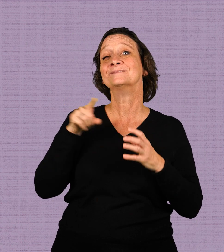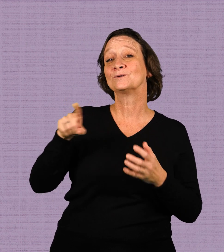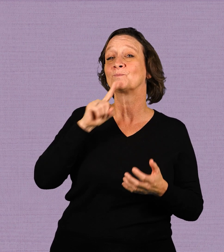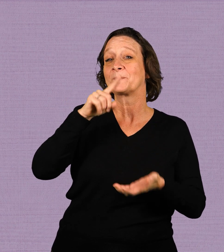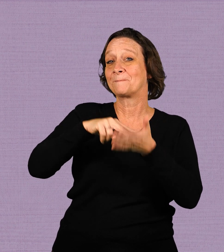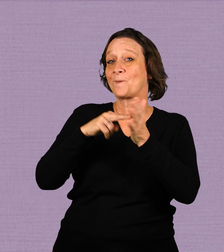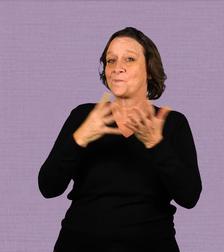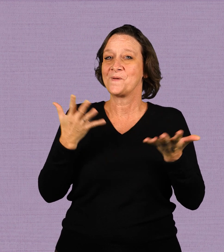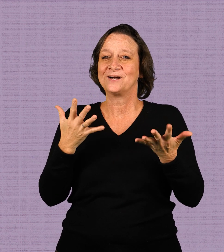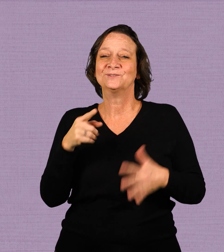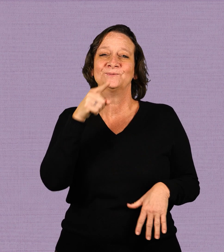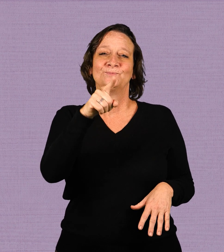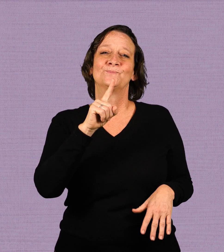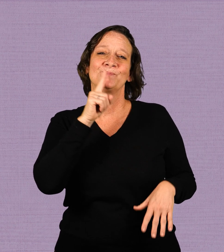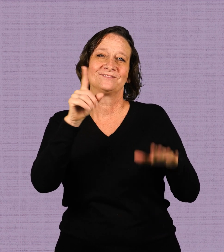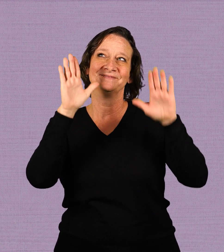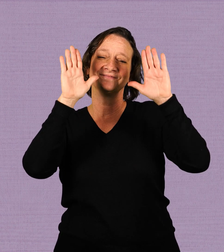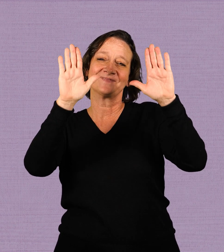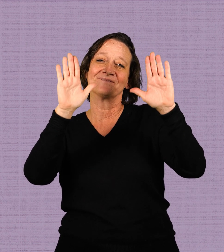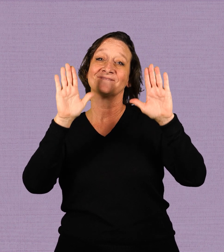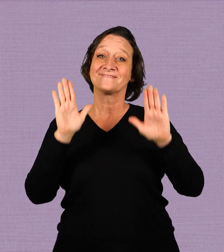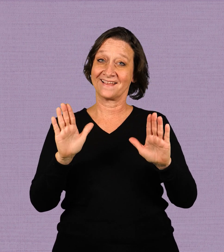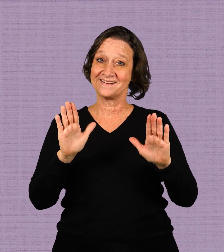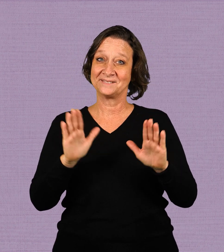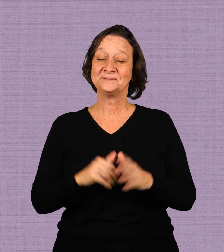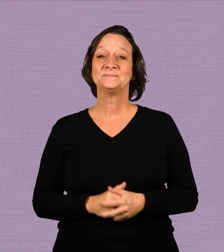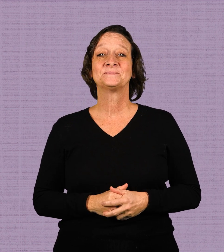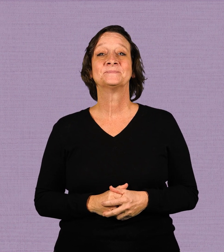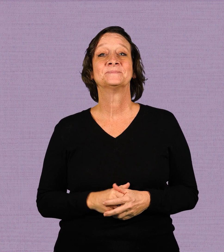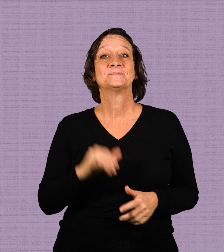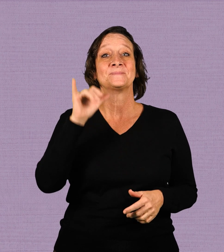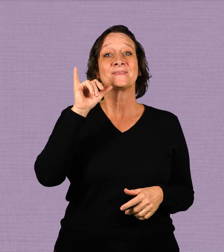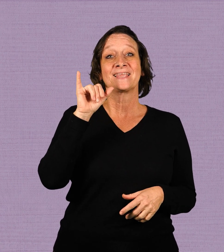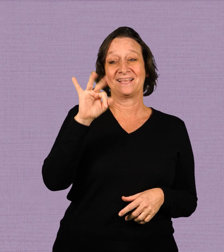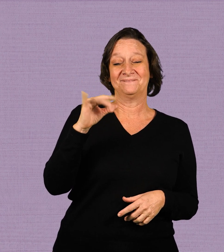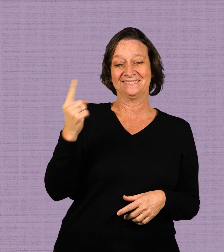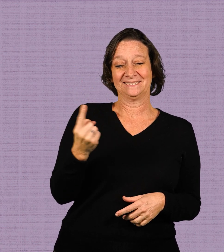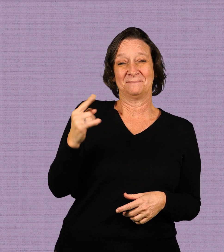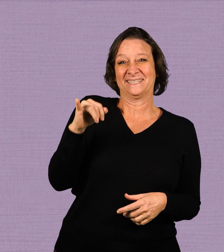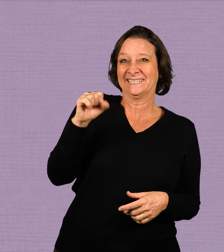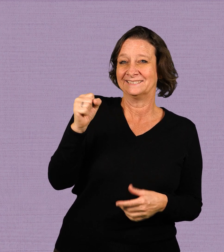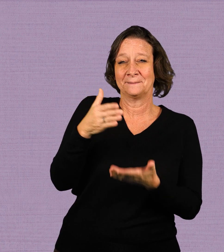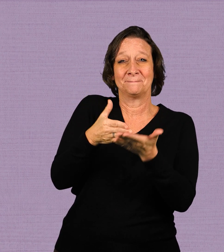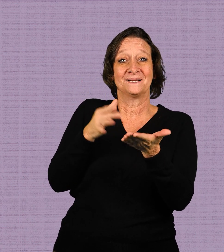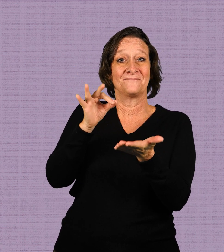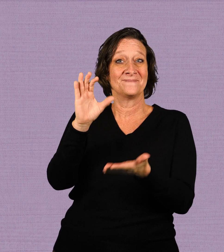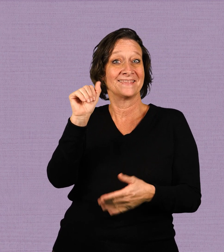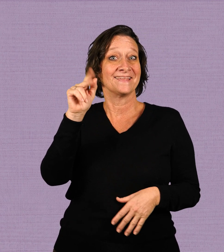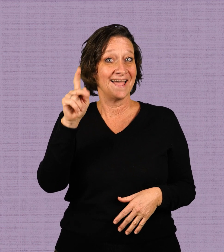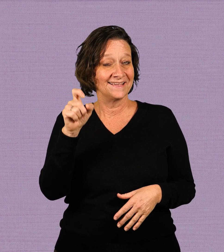she really means that you’re terrific. If something is a piece of cake,